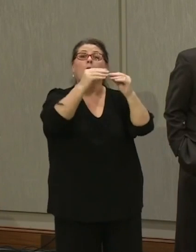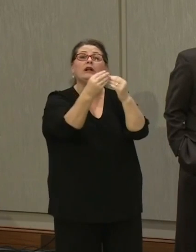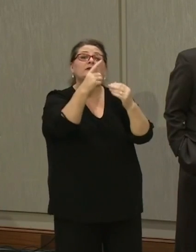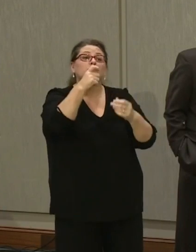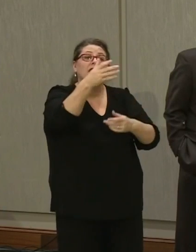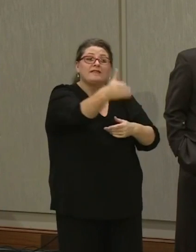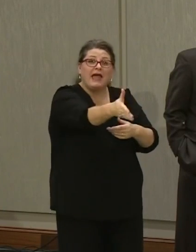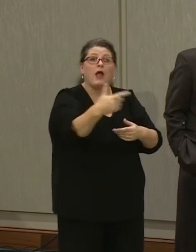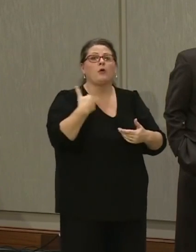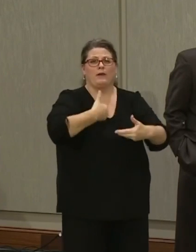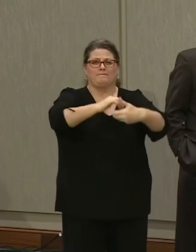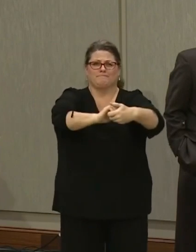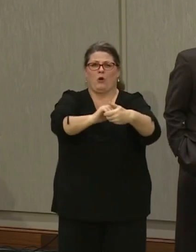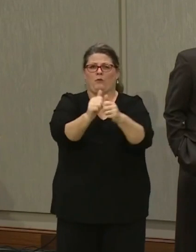I REACHED OUT TO